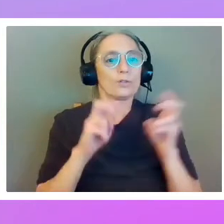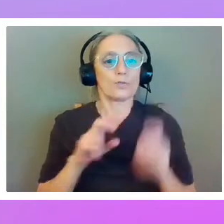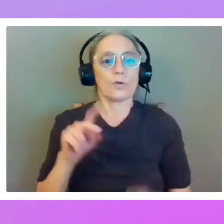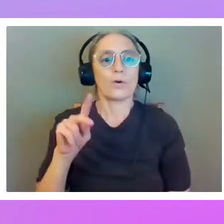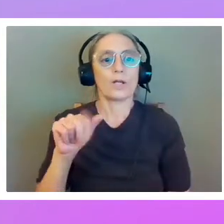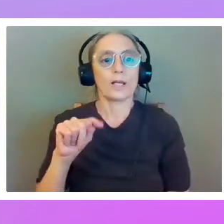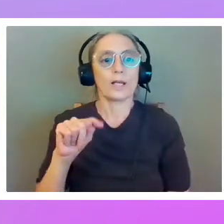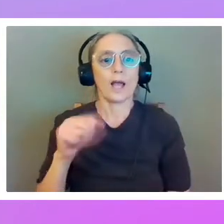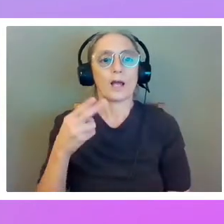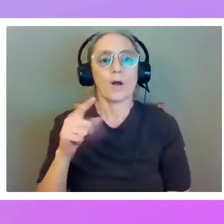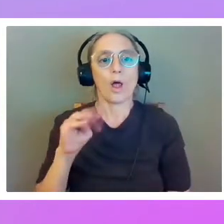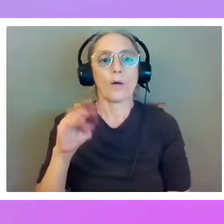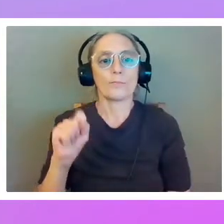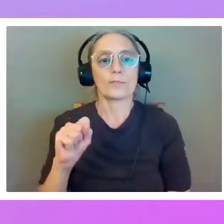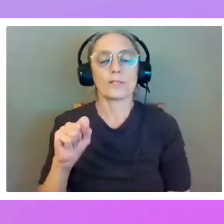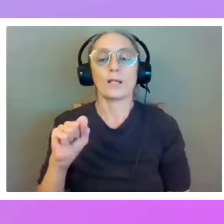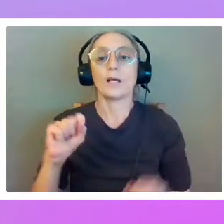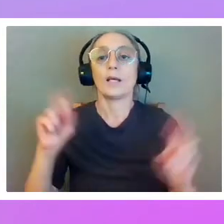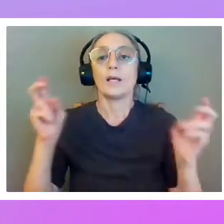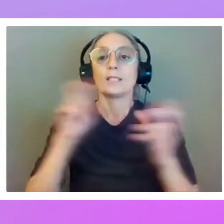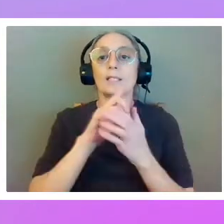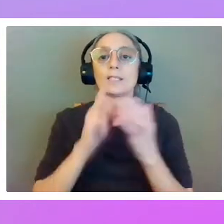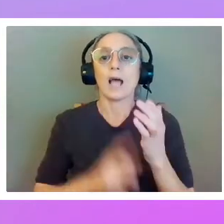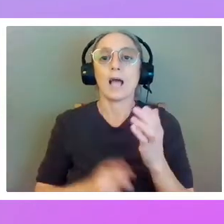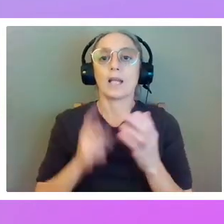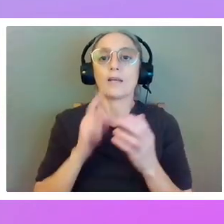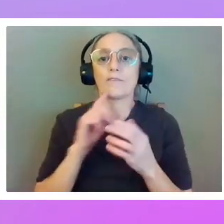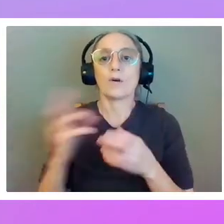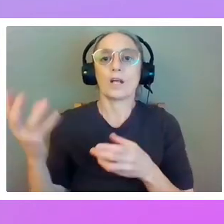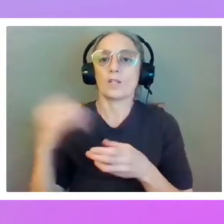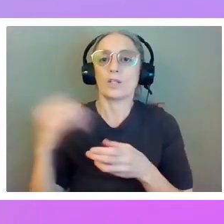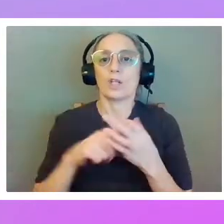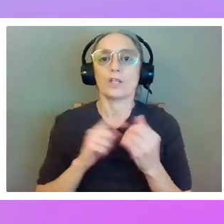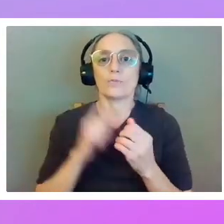"Designing for inclusion starts with recognizing exclusion."